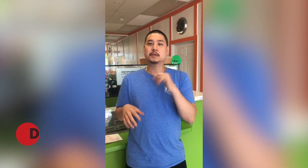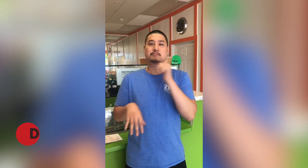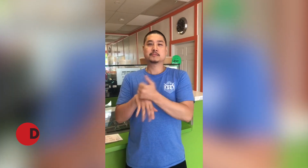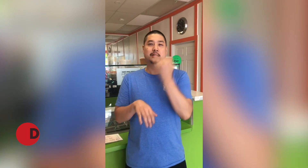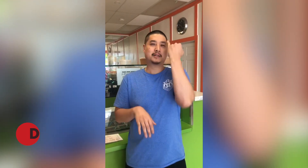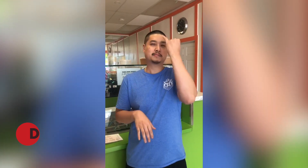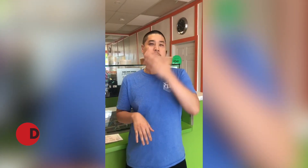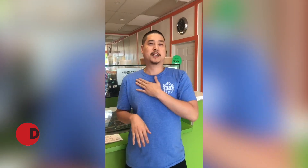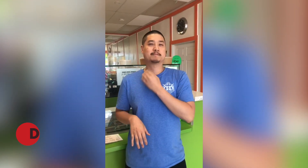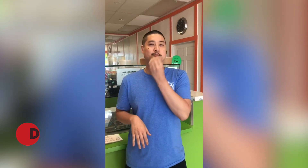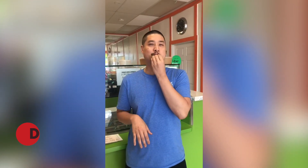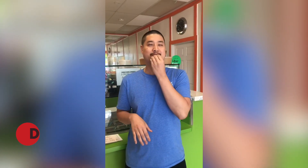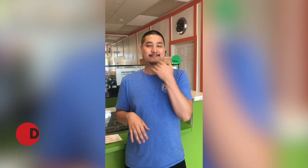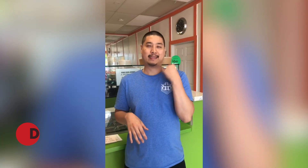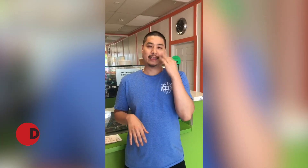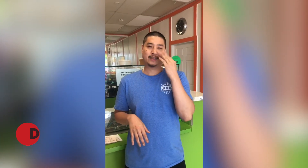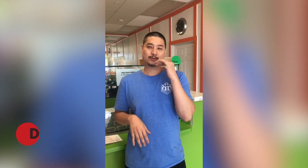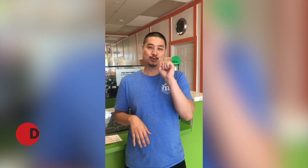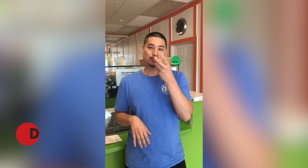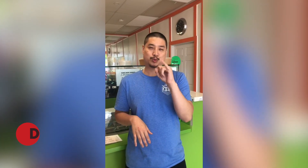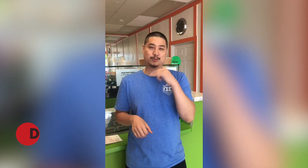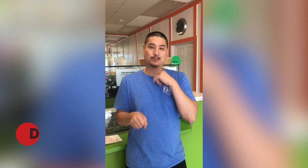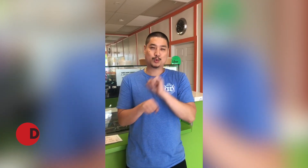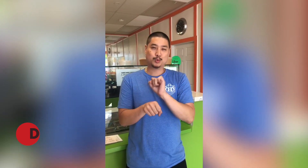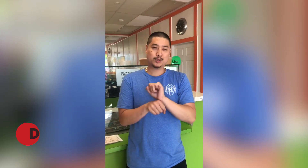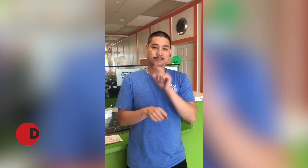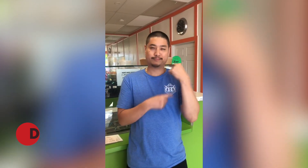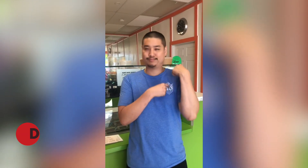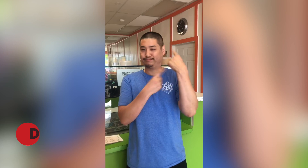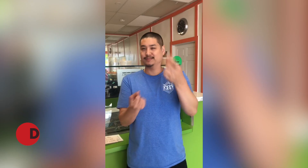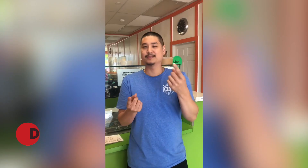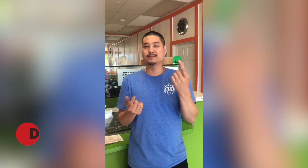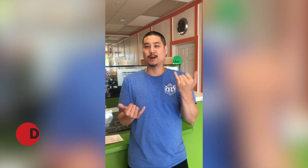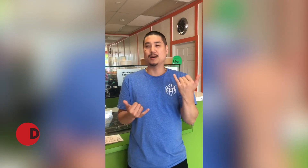I had worked as a sushi chef for a long time. Doing the Poke Bowl